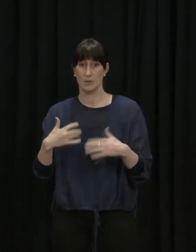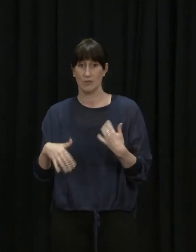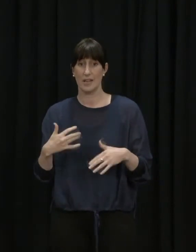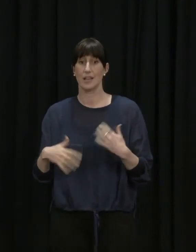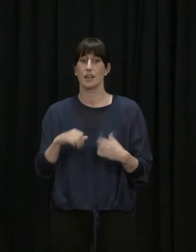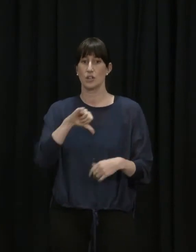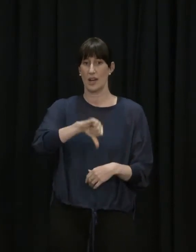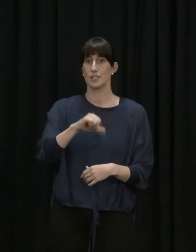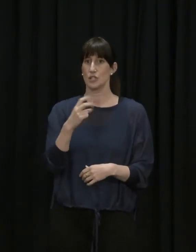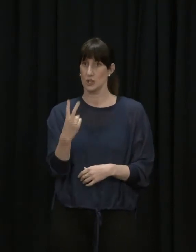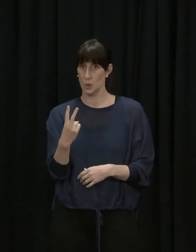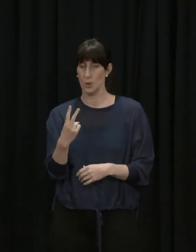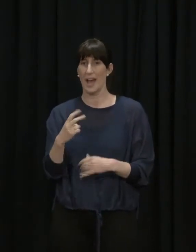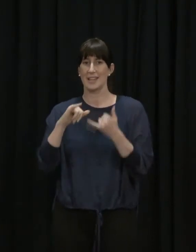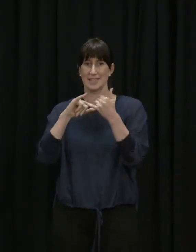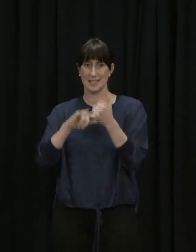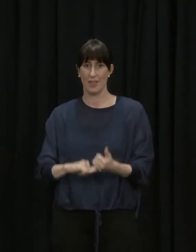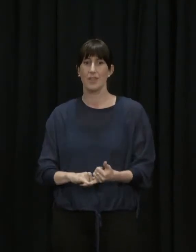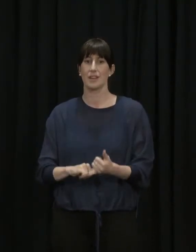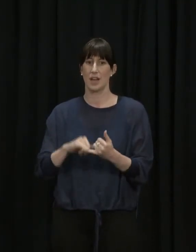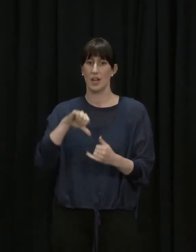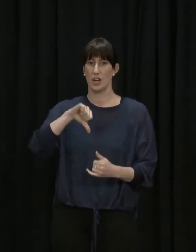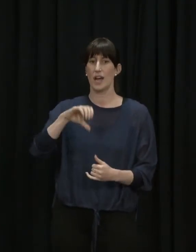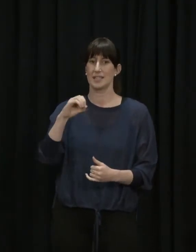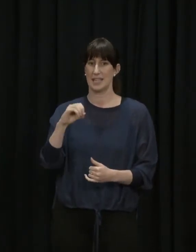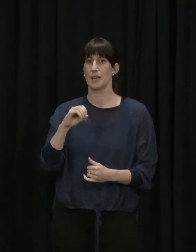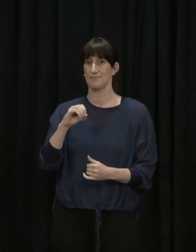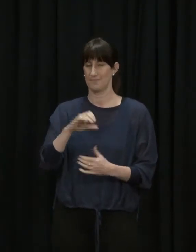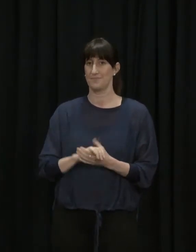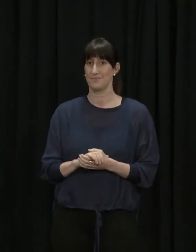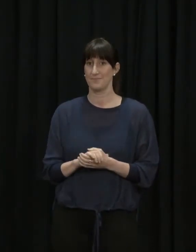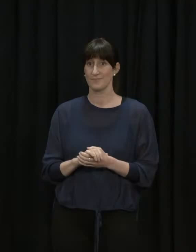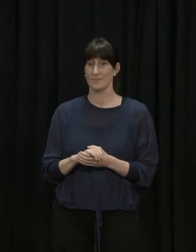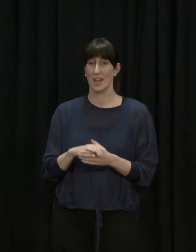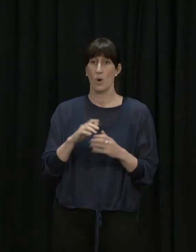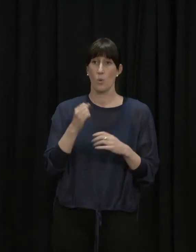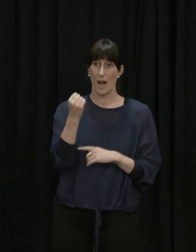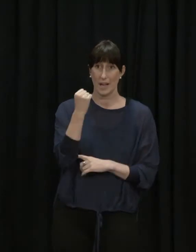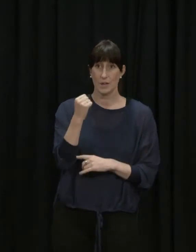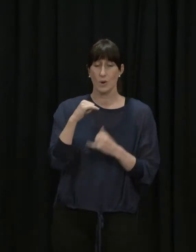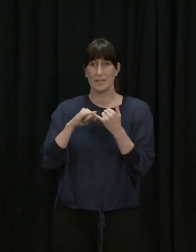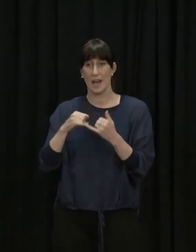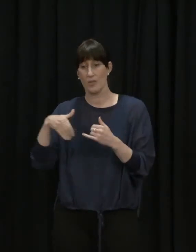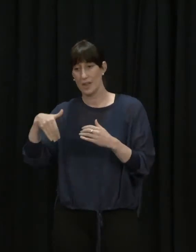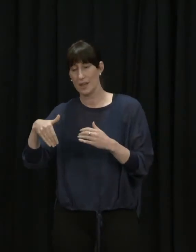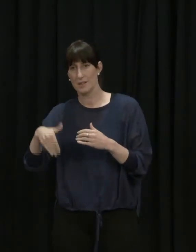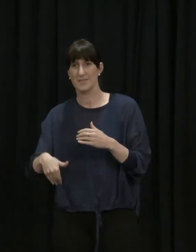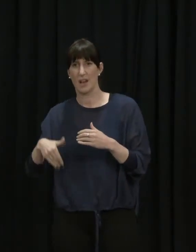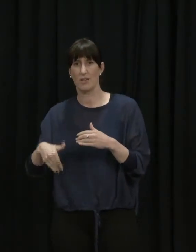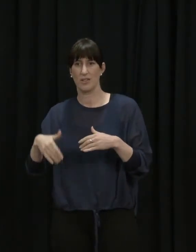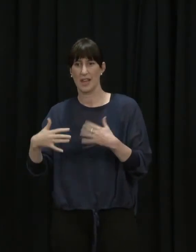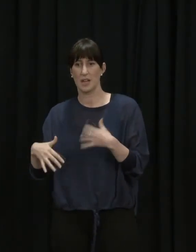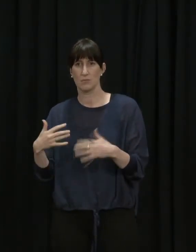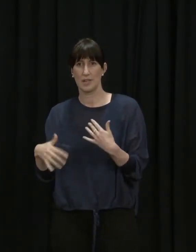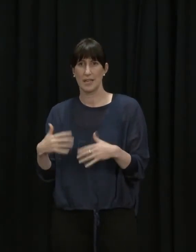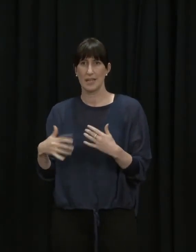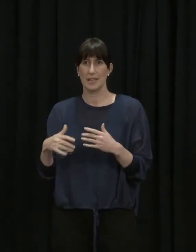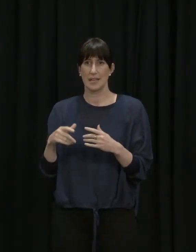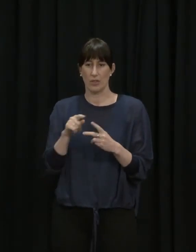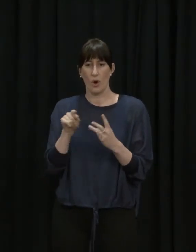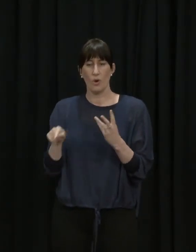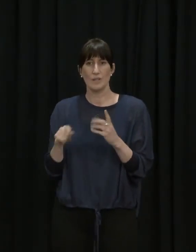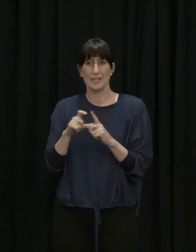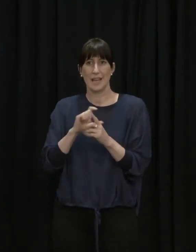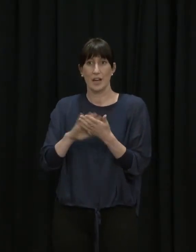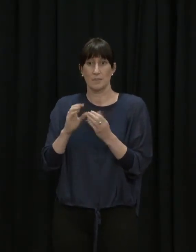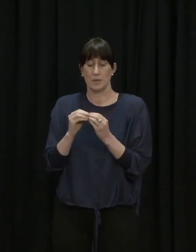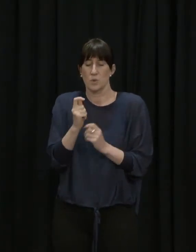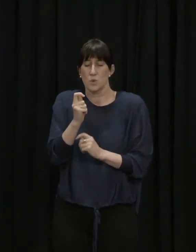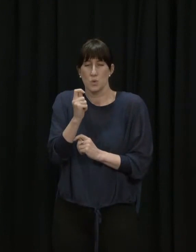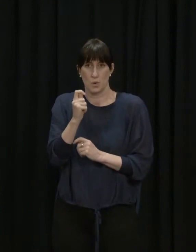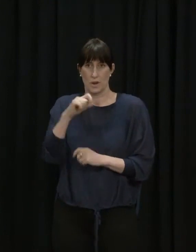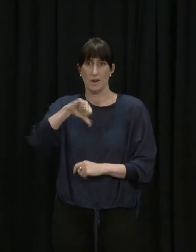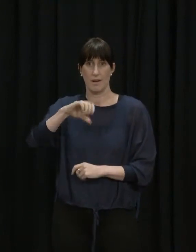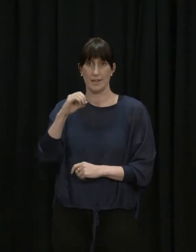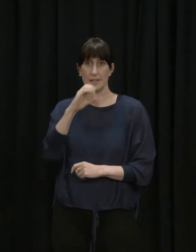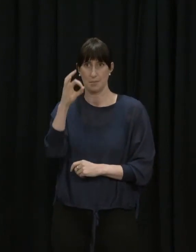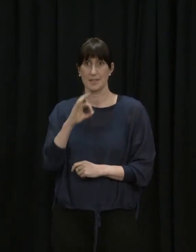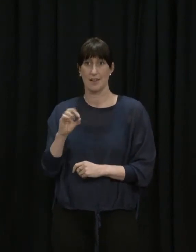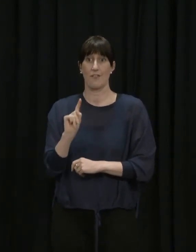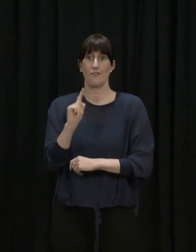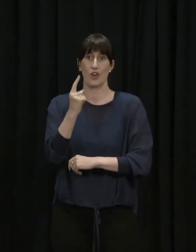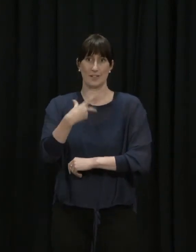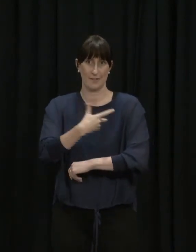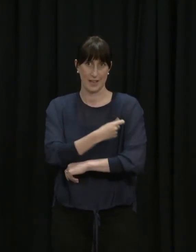Auckland on 94%, Canterbury or